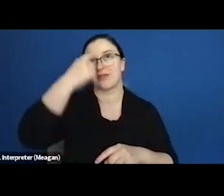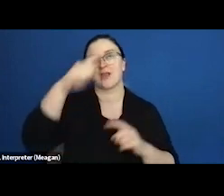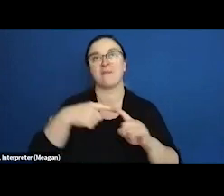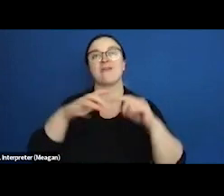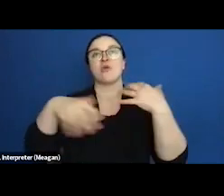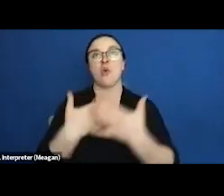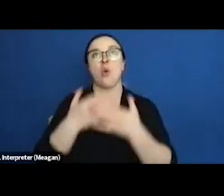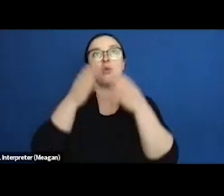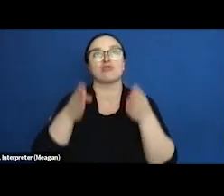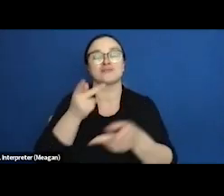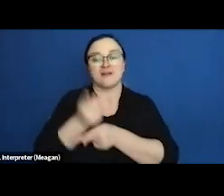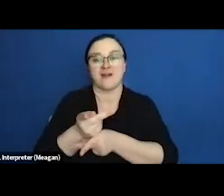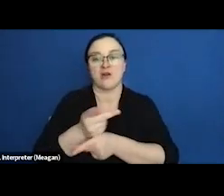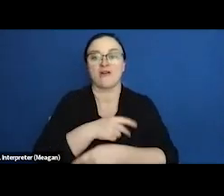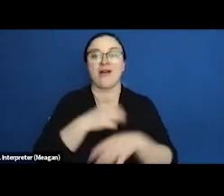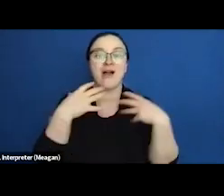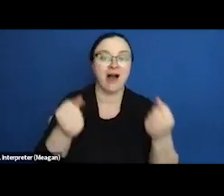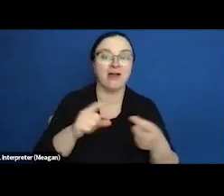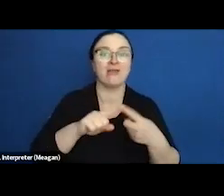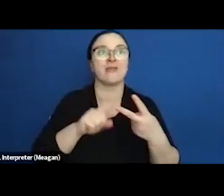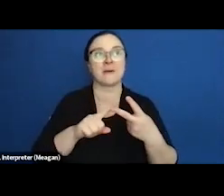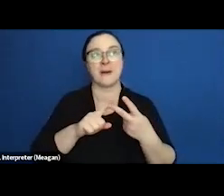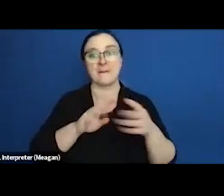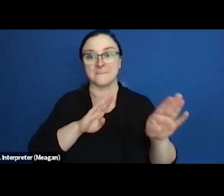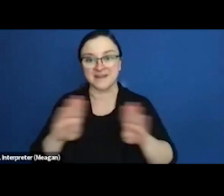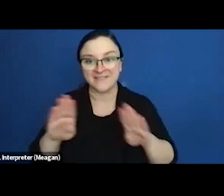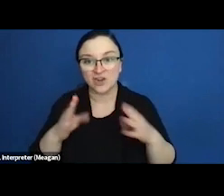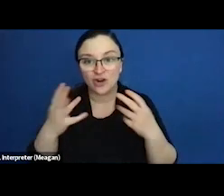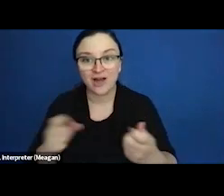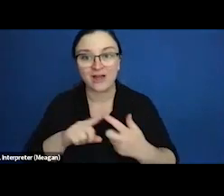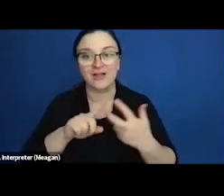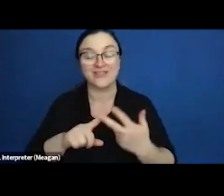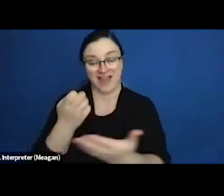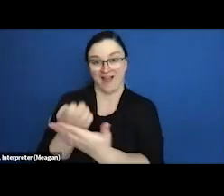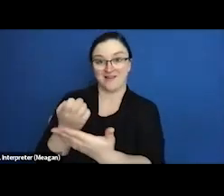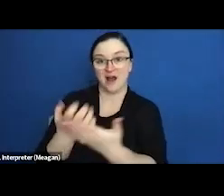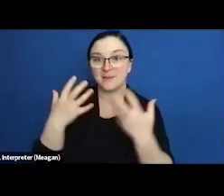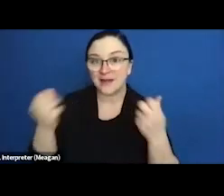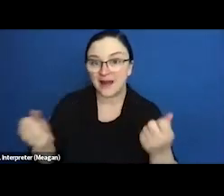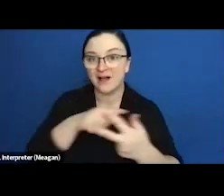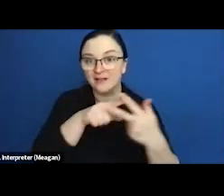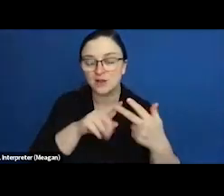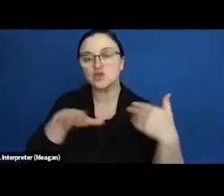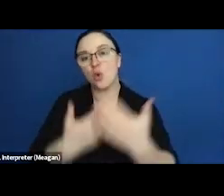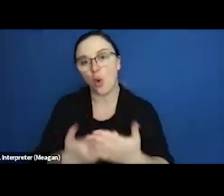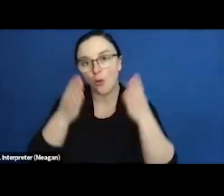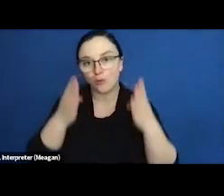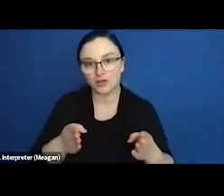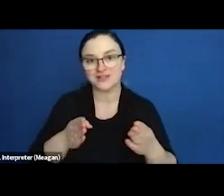we're talking about their health, behavioral health, economic health, connection to community.